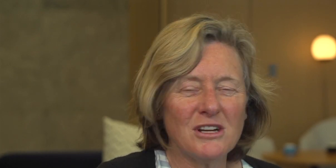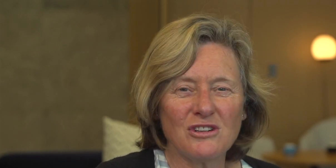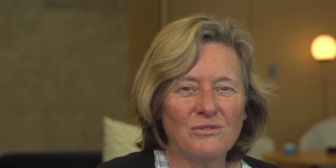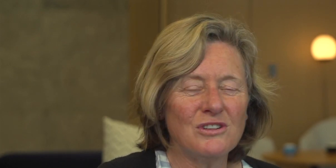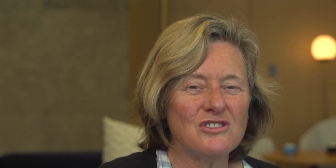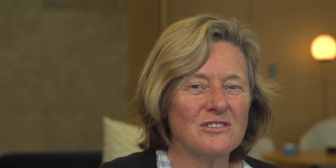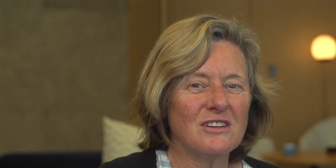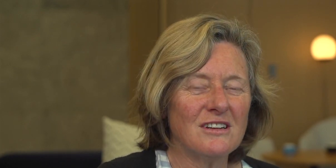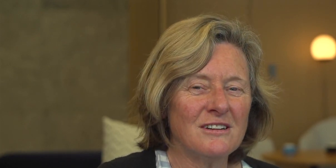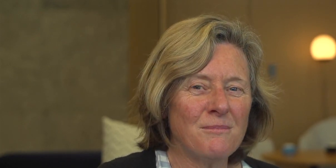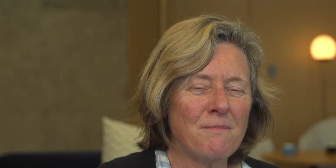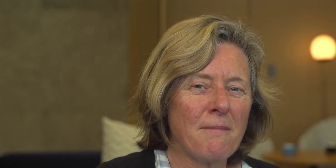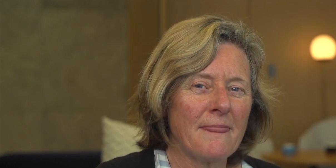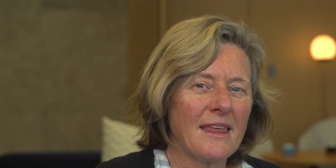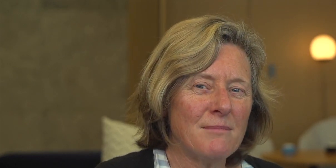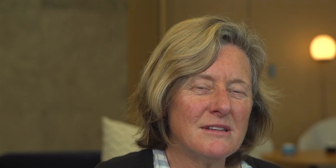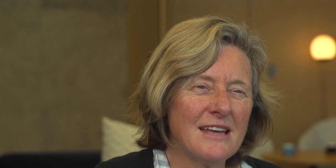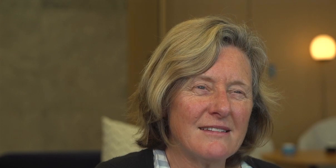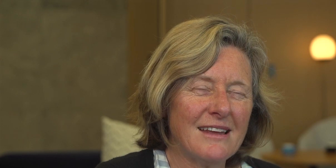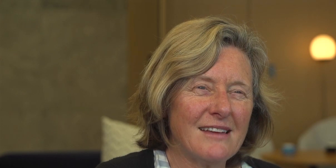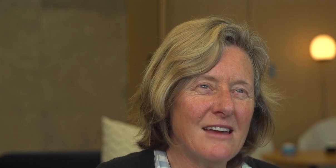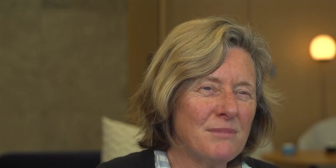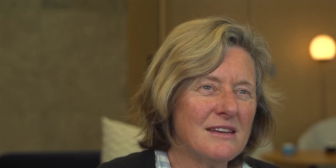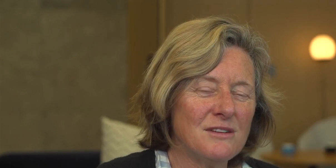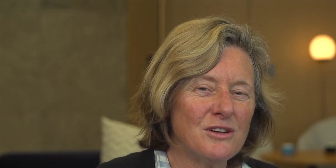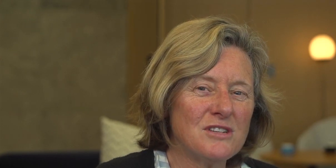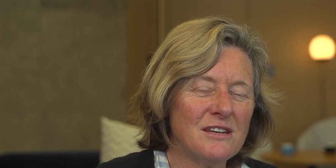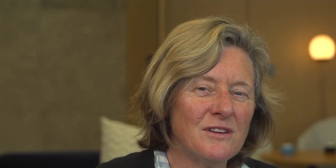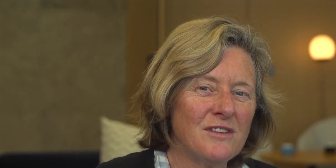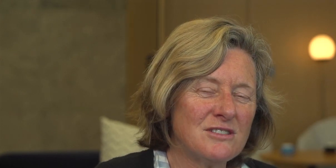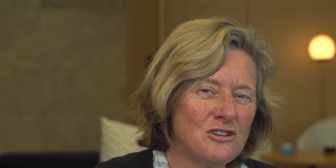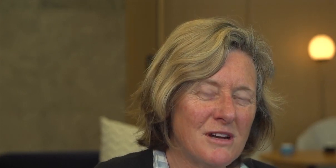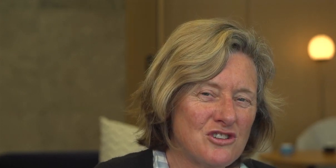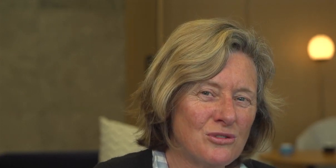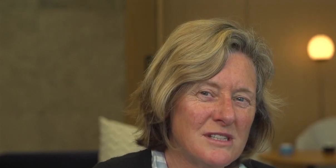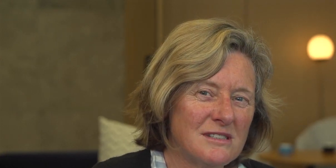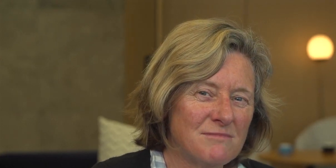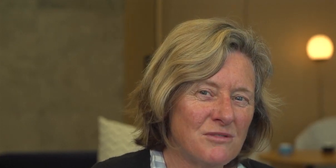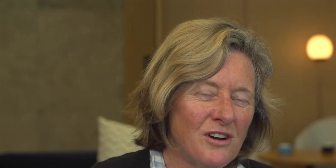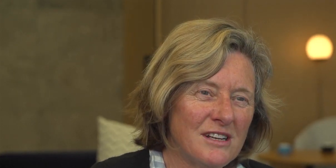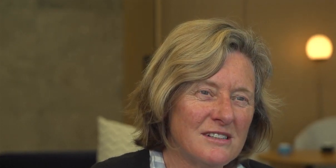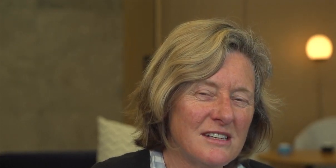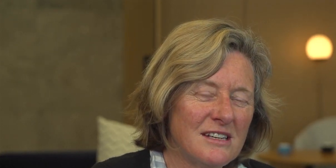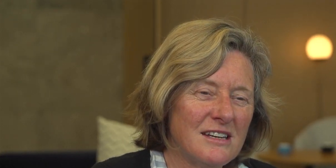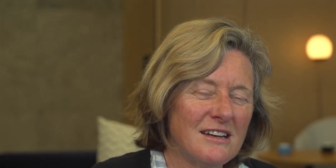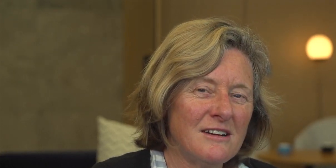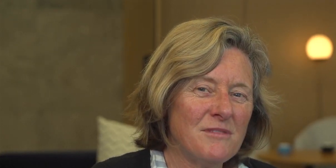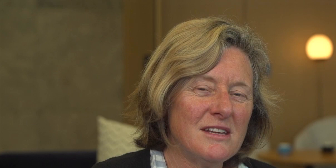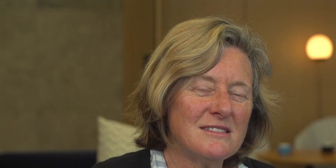confusion, because that that can be a difficulty, if there's too much choice provided there needs to